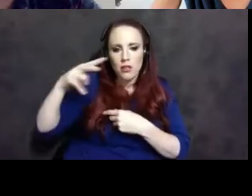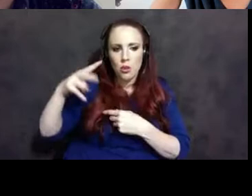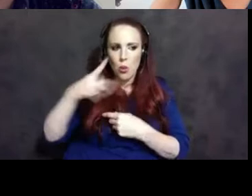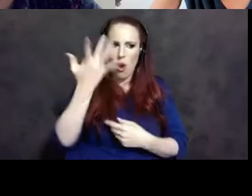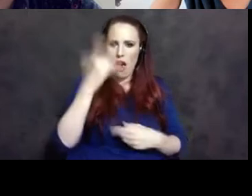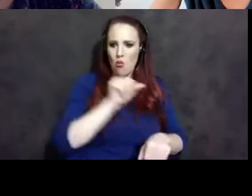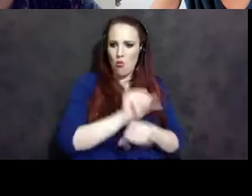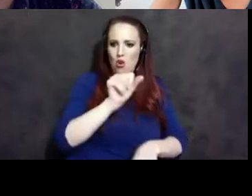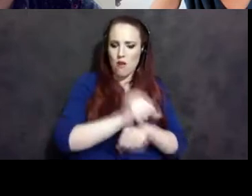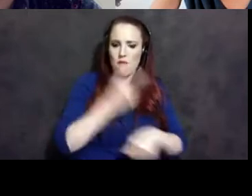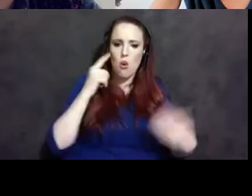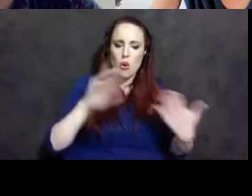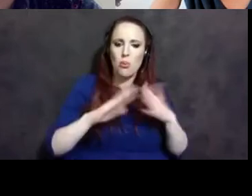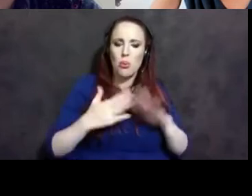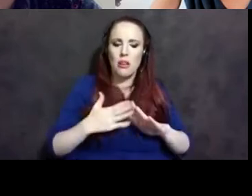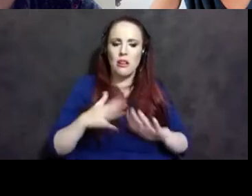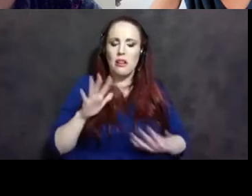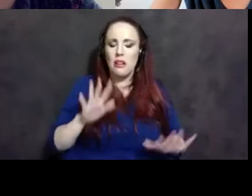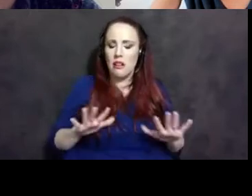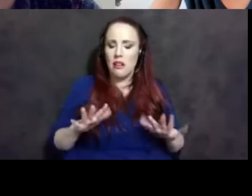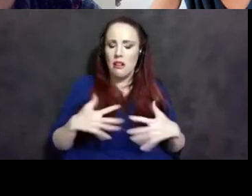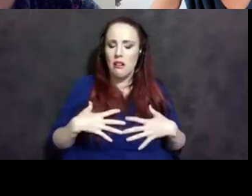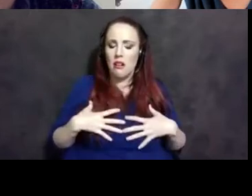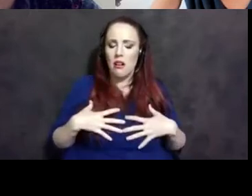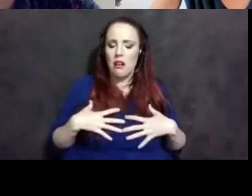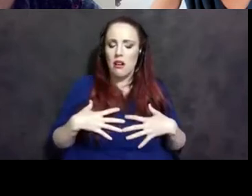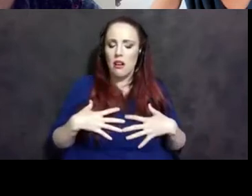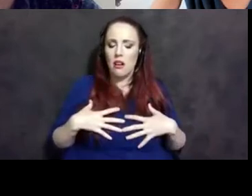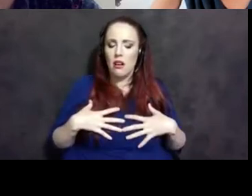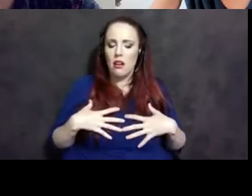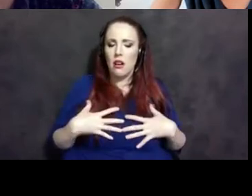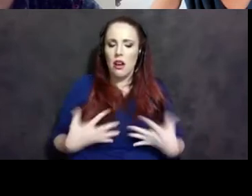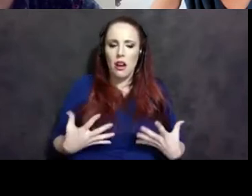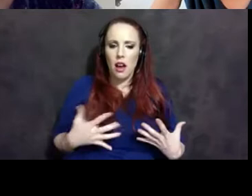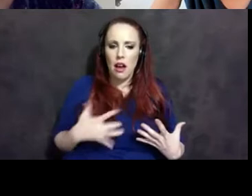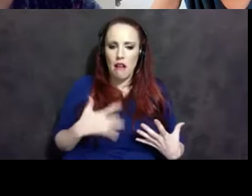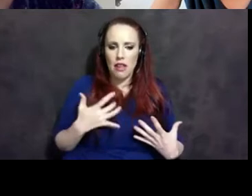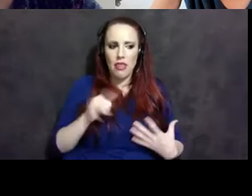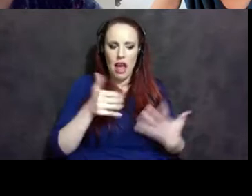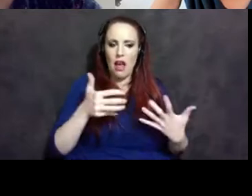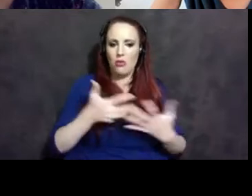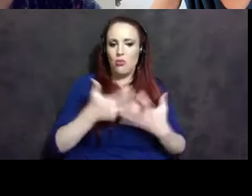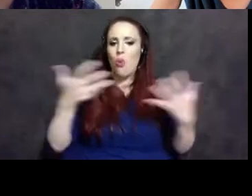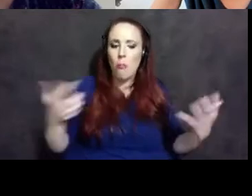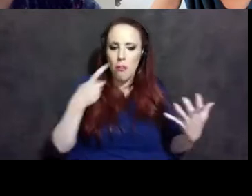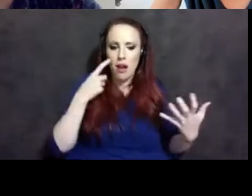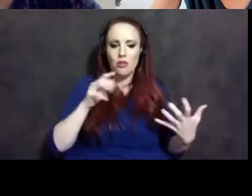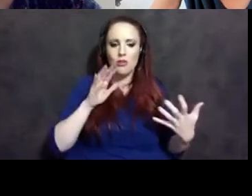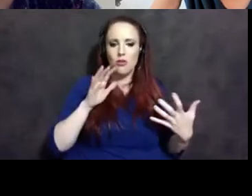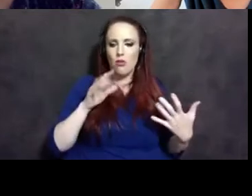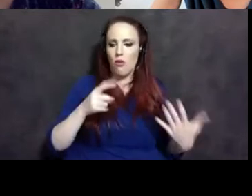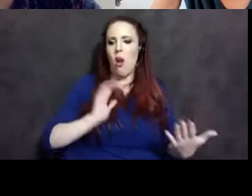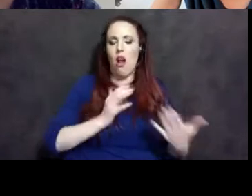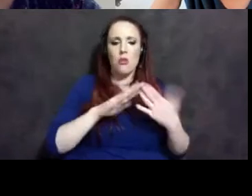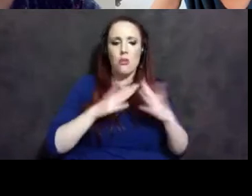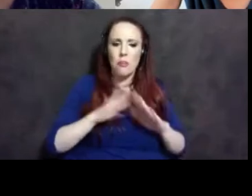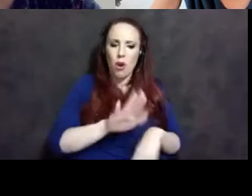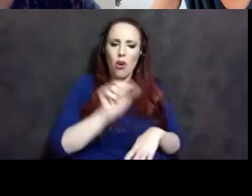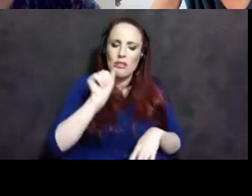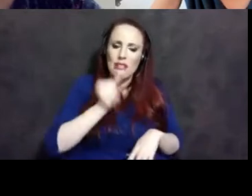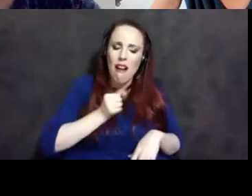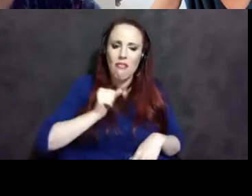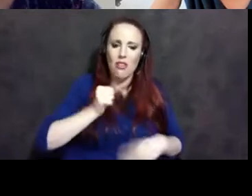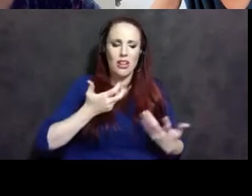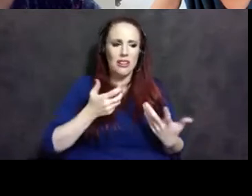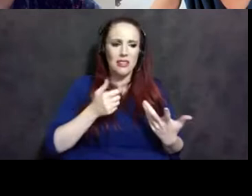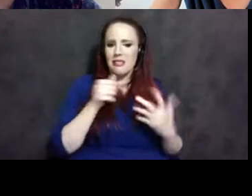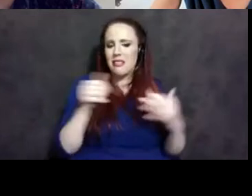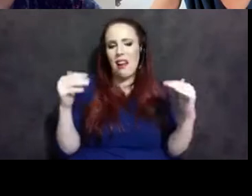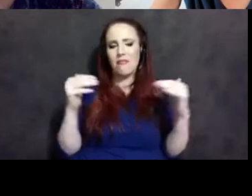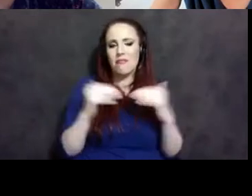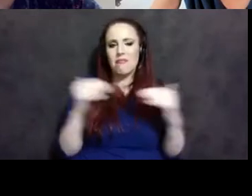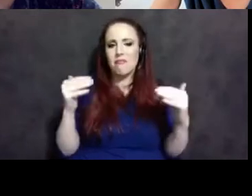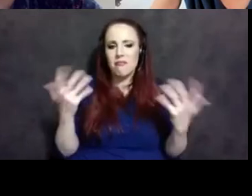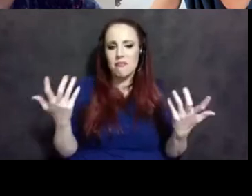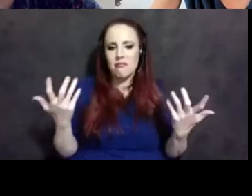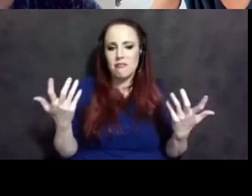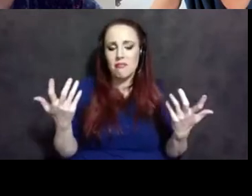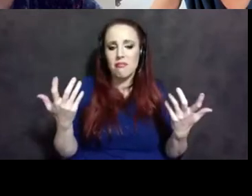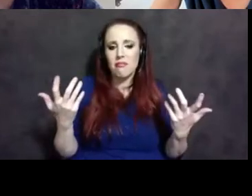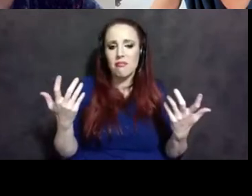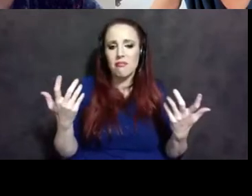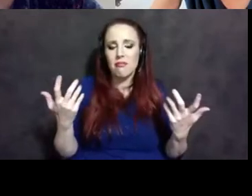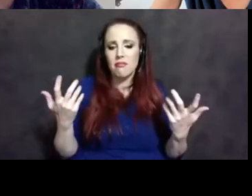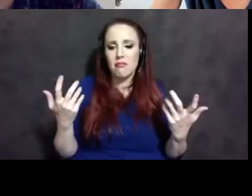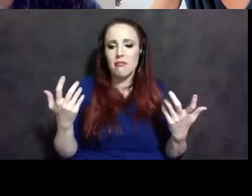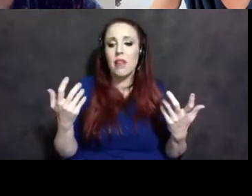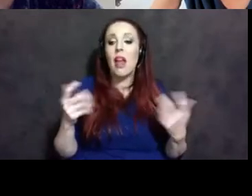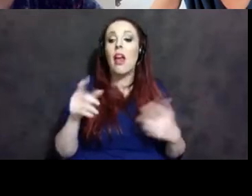And I felt that is, that's so much, but the suffering that she has is unjust, and only